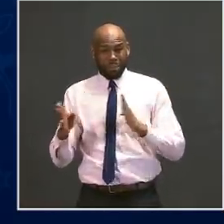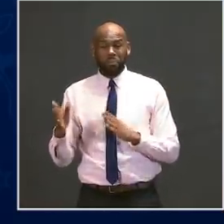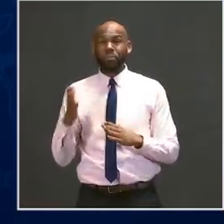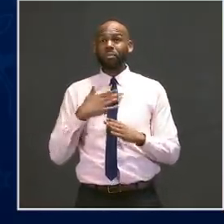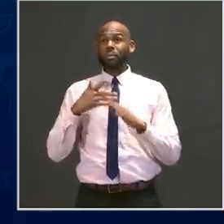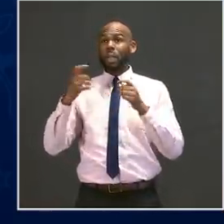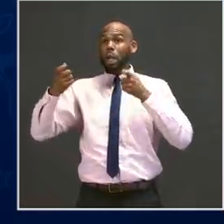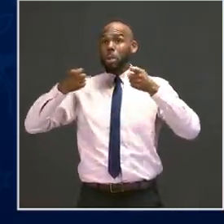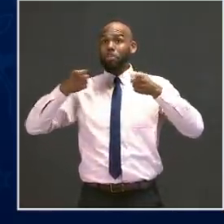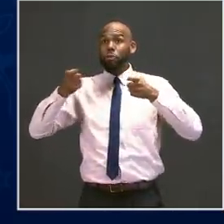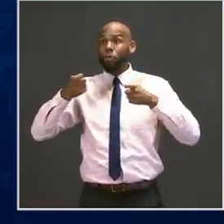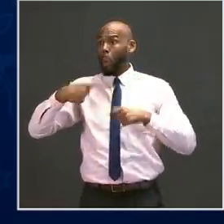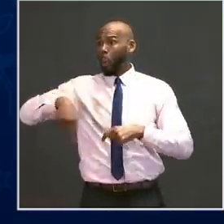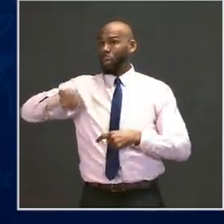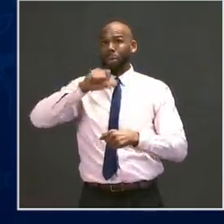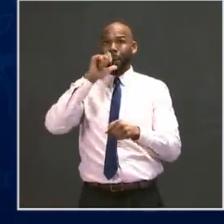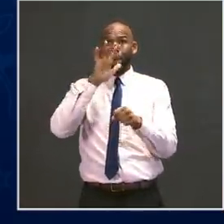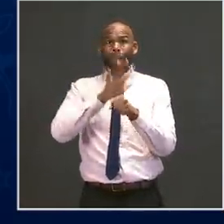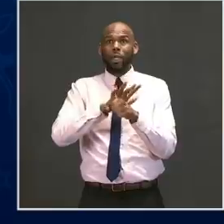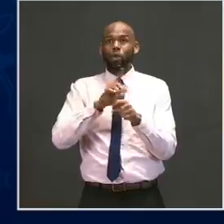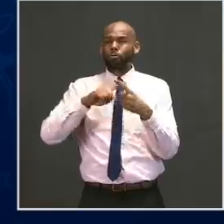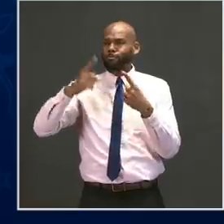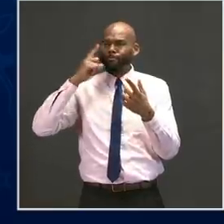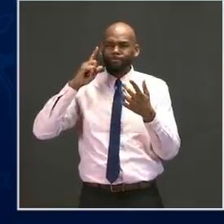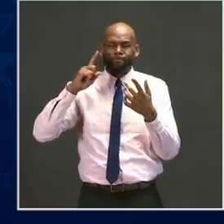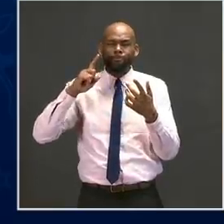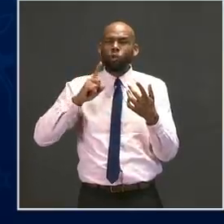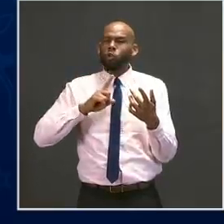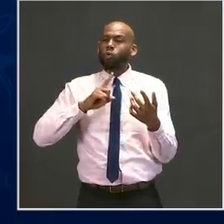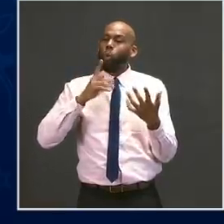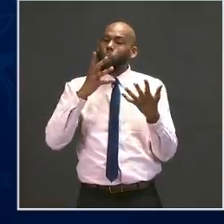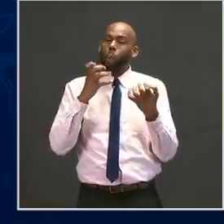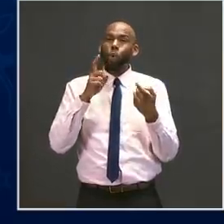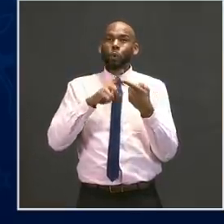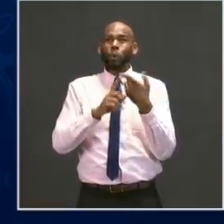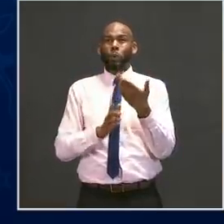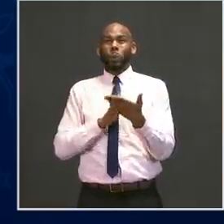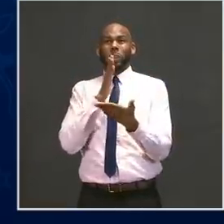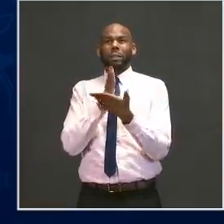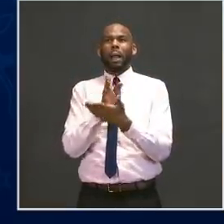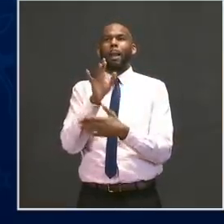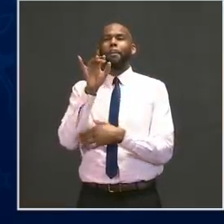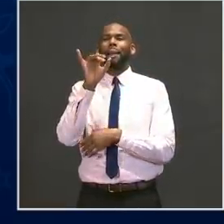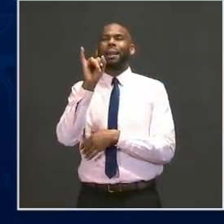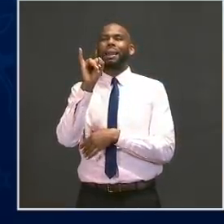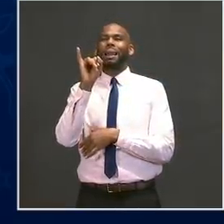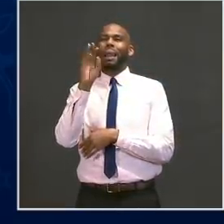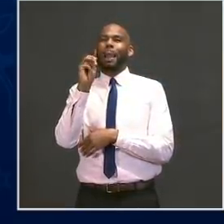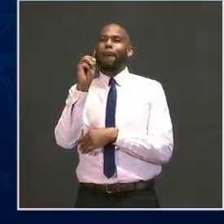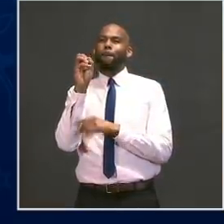are committed to digging out of the immoral approach to immigration of the prior administration.